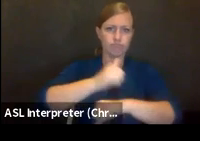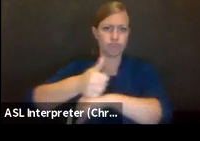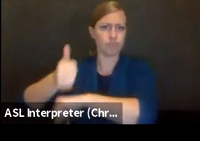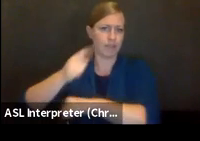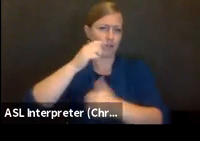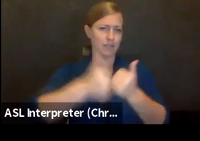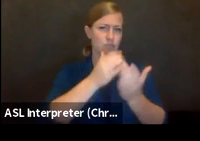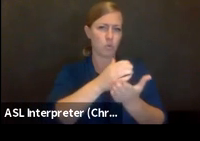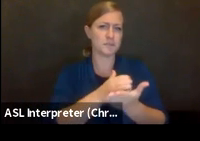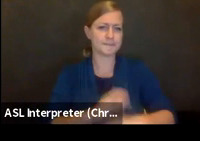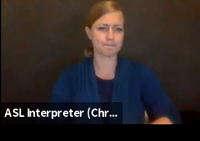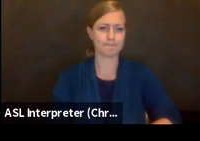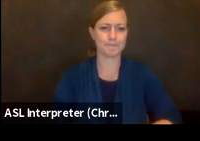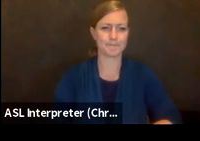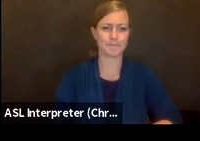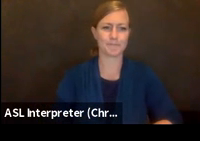ESD 189 - Amy Colburn: Okay, let's look into the gradebook really quick.